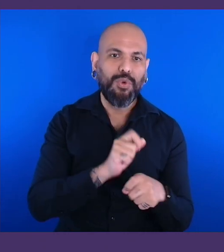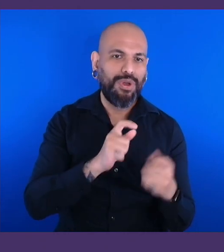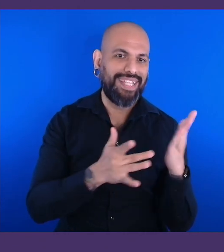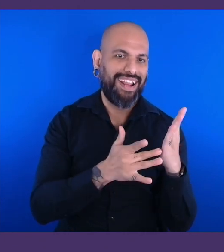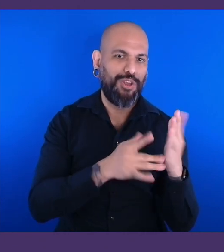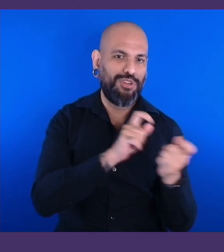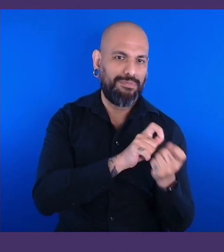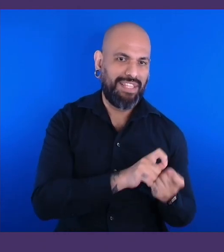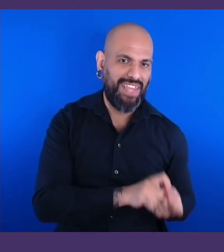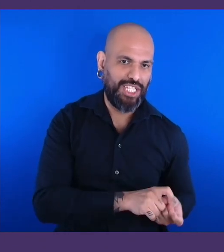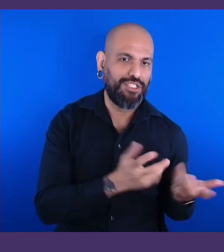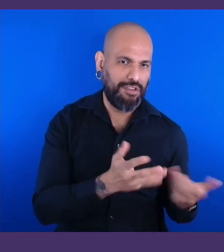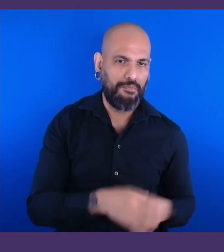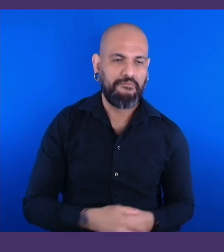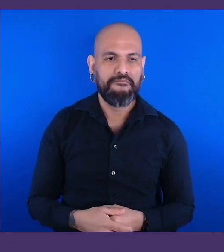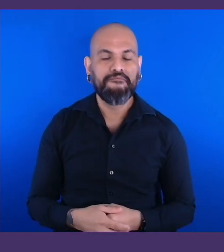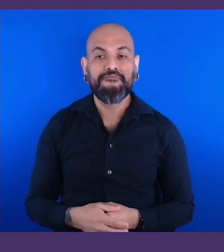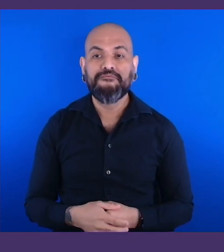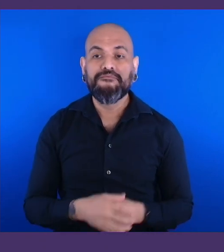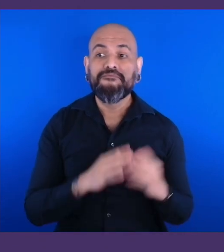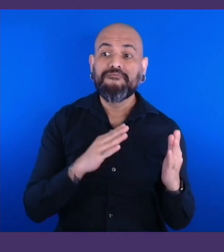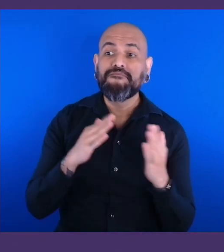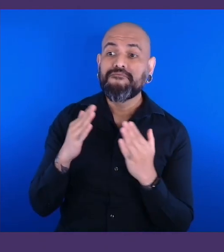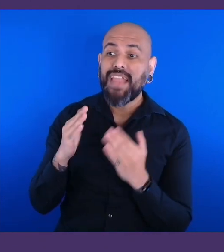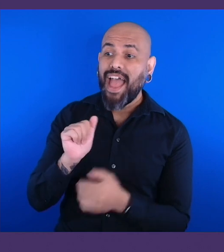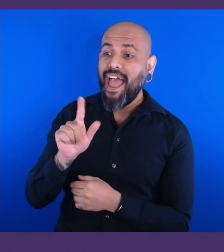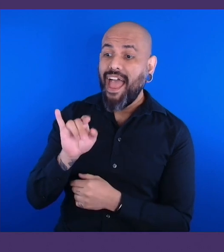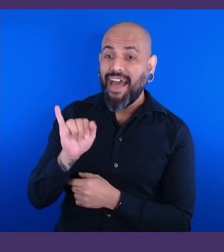Jamie Dean: Alli, I want to jump over to you because you are boots on the ground